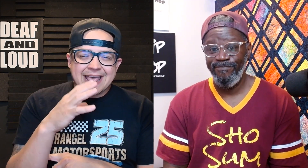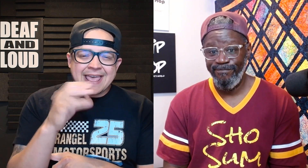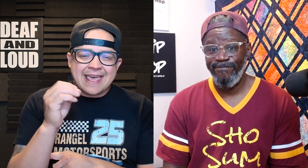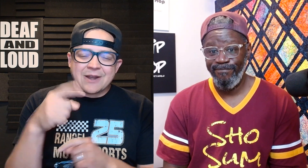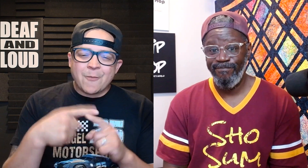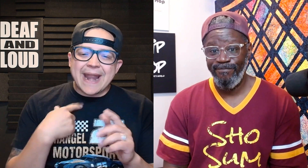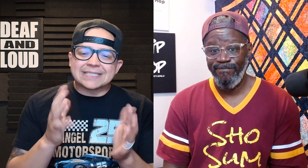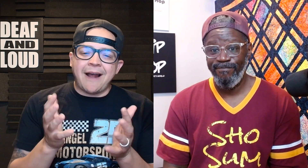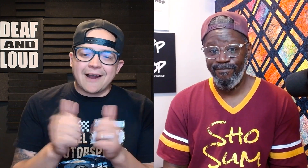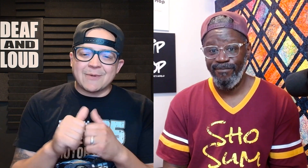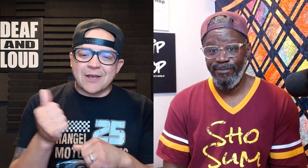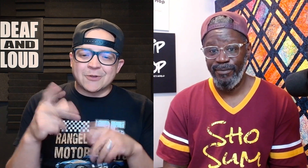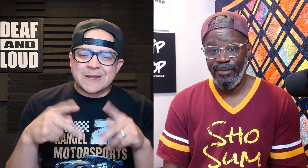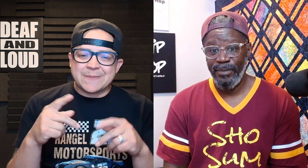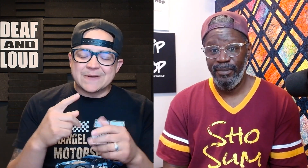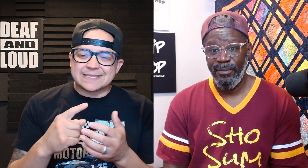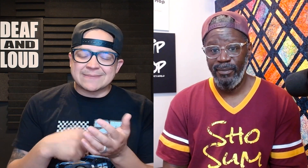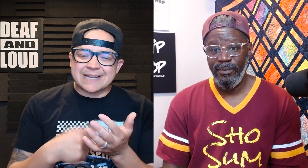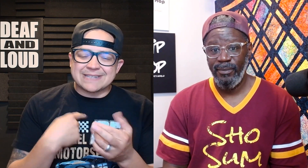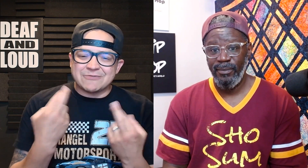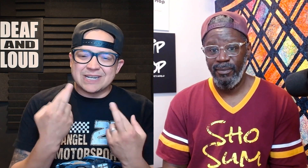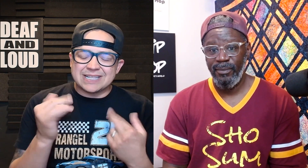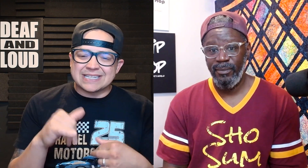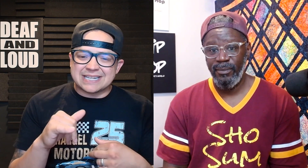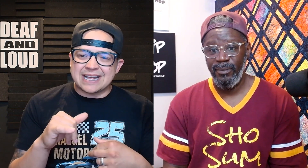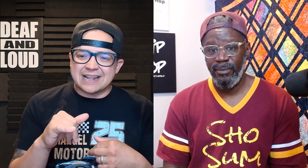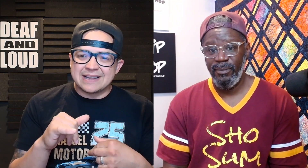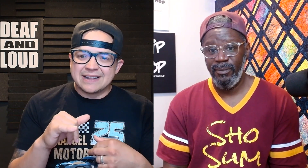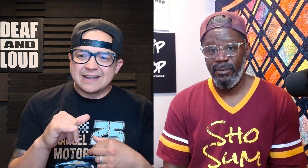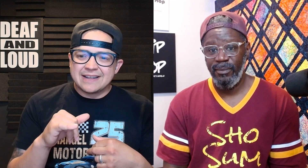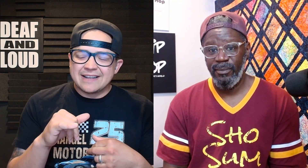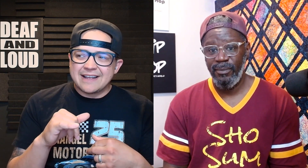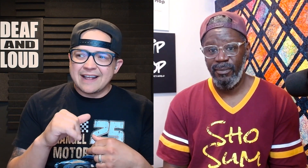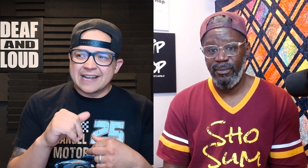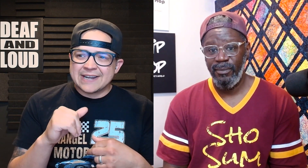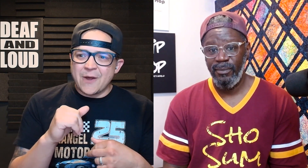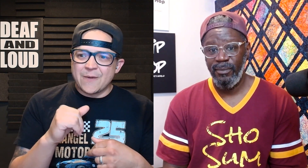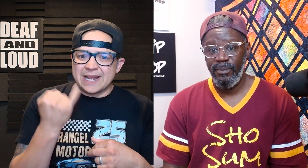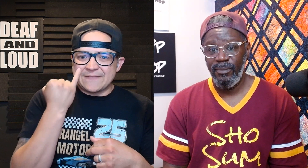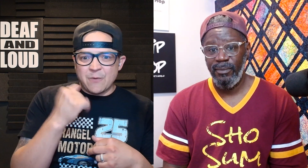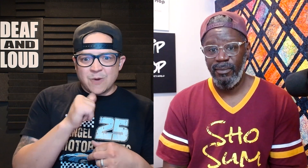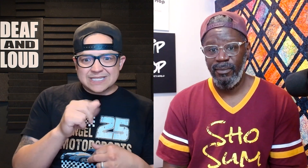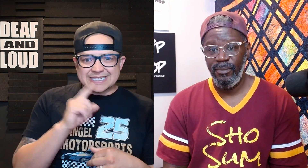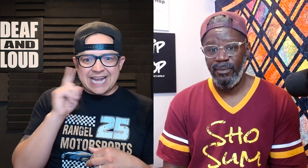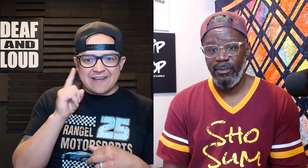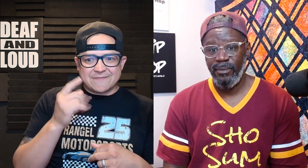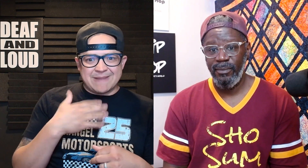And when I talk with other people, sometimes I realize that, you know, if I wasn't Deaf, my